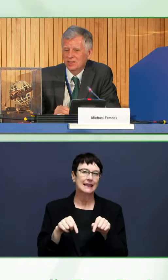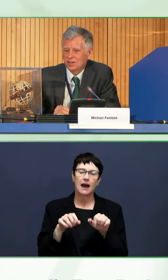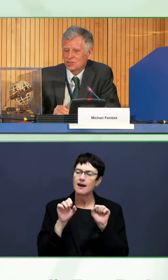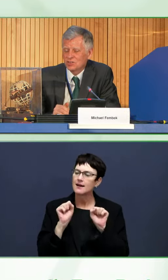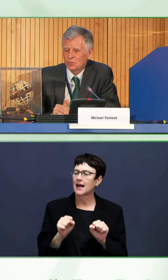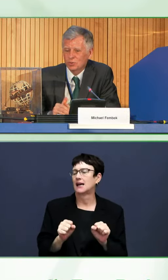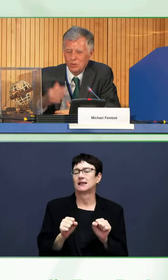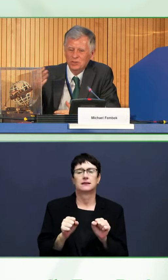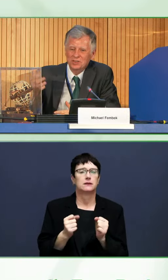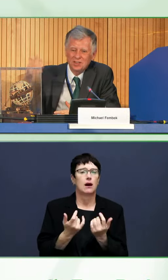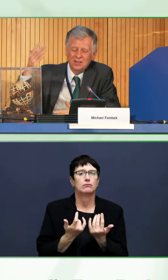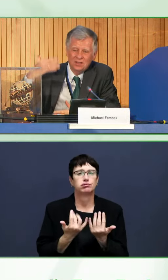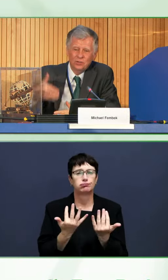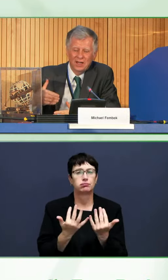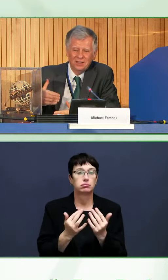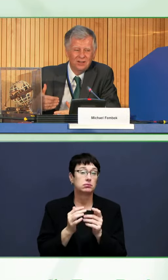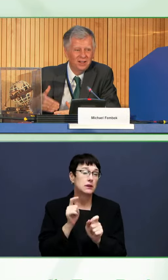intelligence to promote it together.